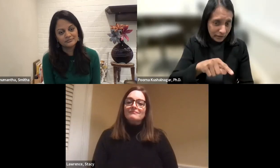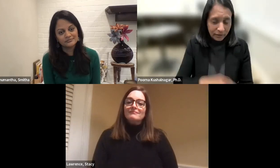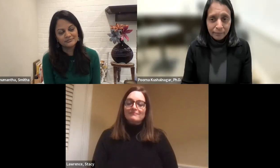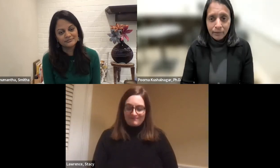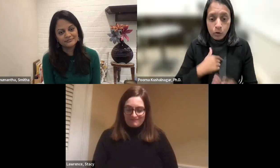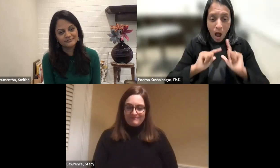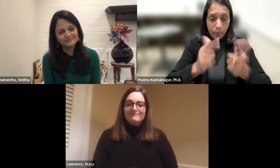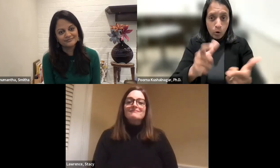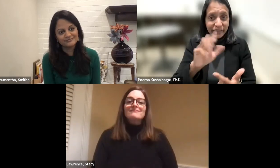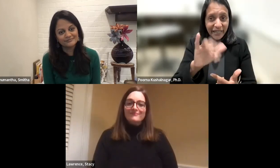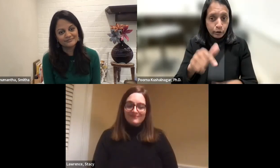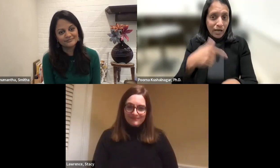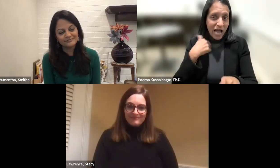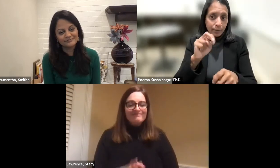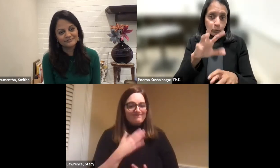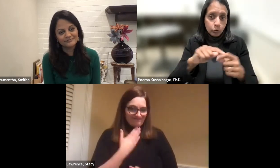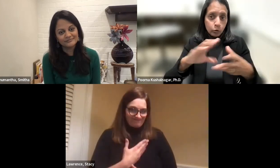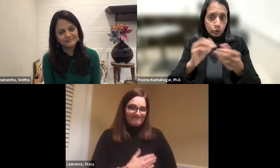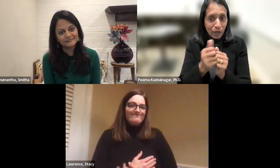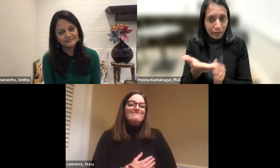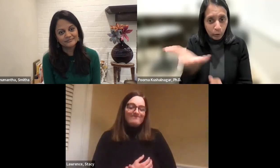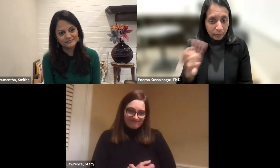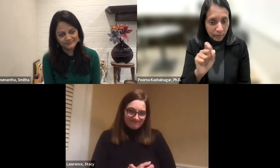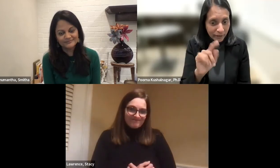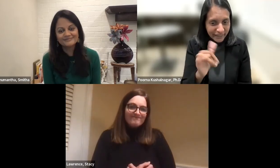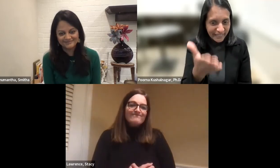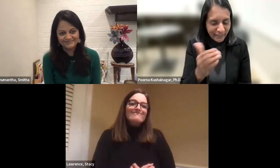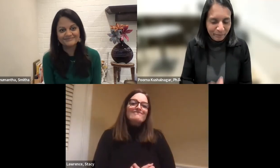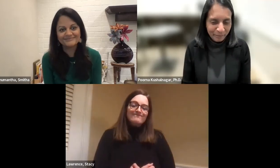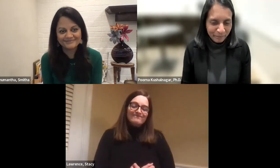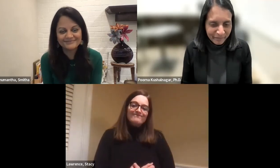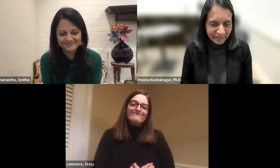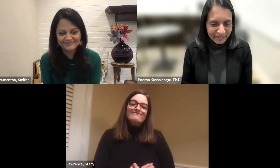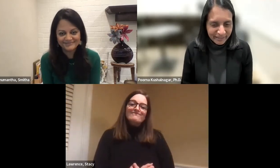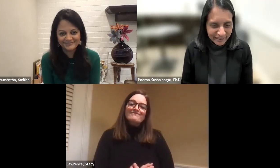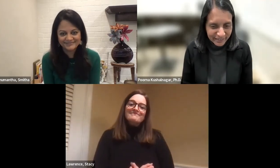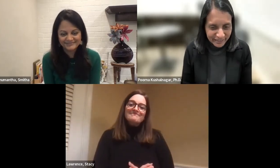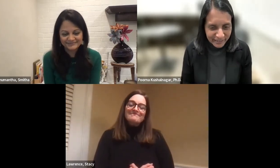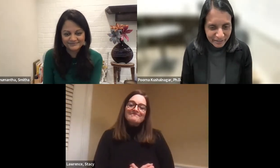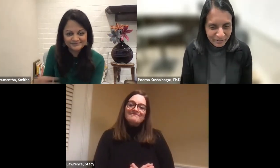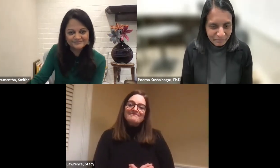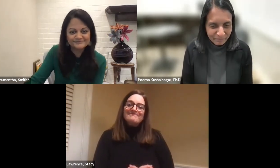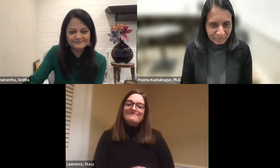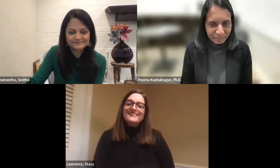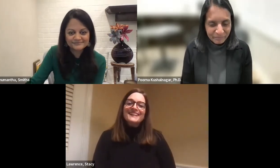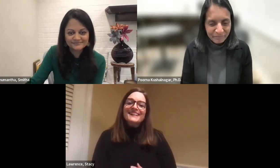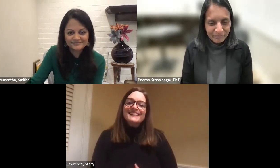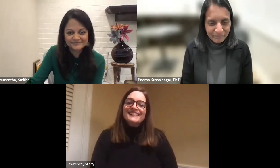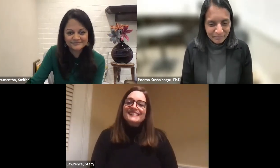and also I see so many people from the community that are here, and I want to thank Stacy for sharing your story, as well.